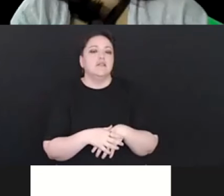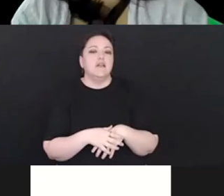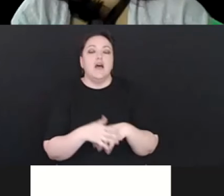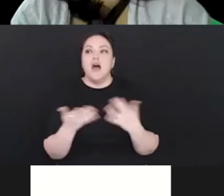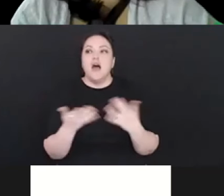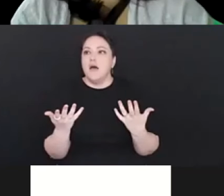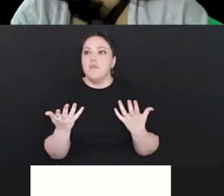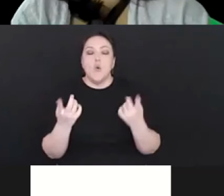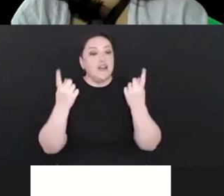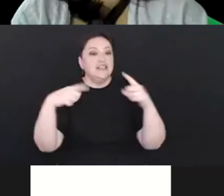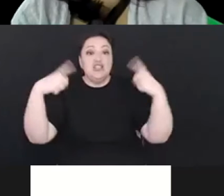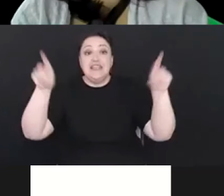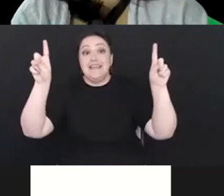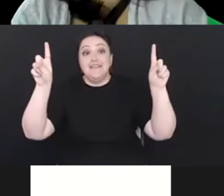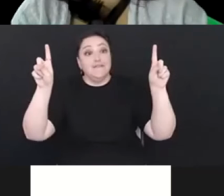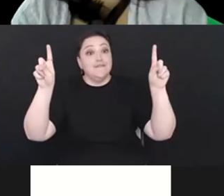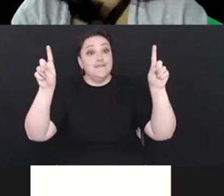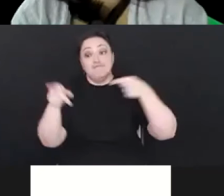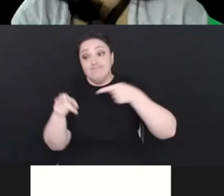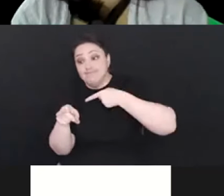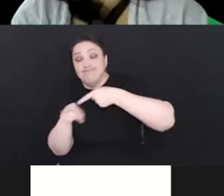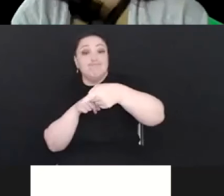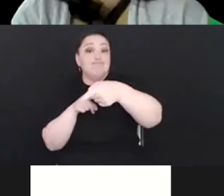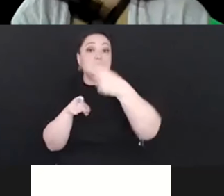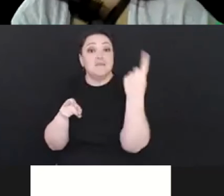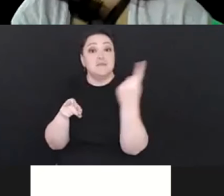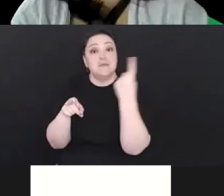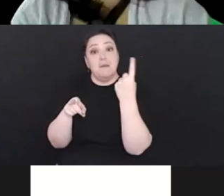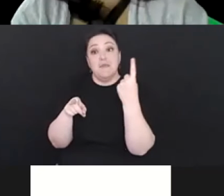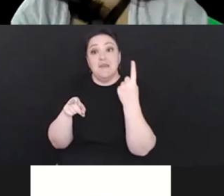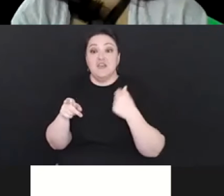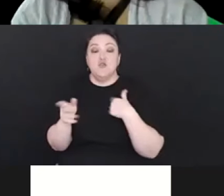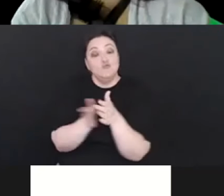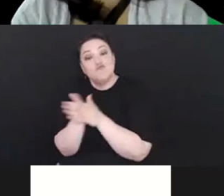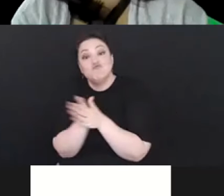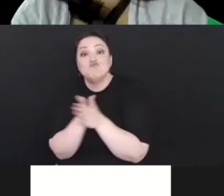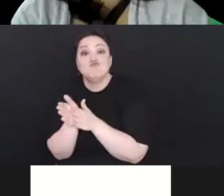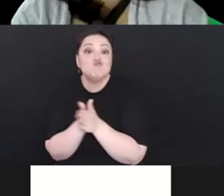areas that you are passionate about. Um, I think we get really stuck on independence